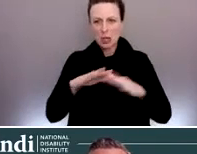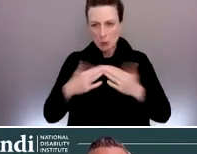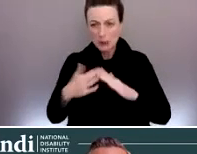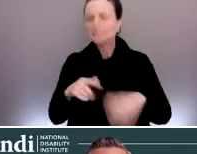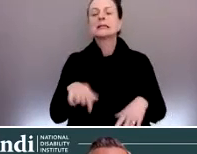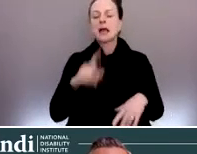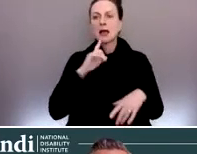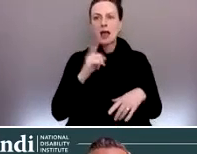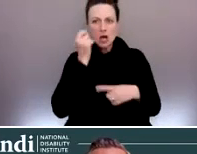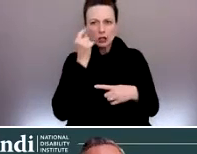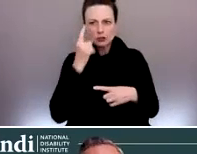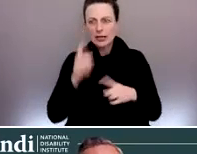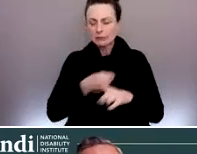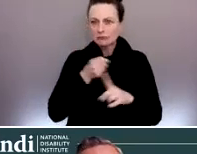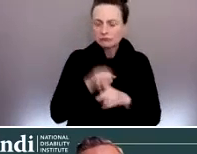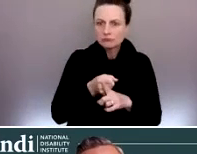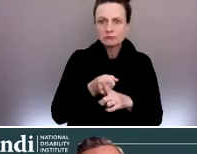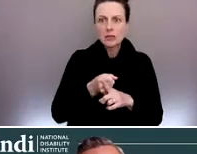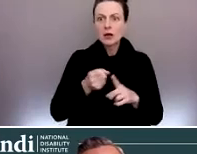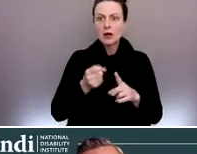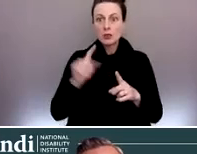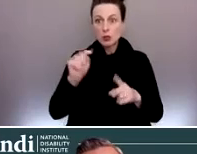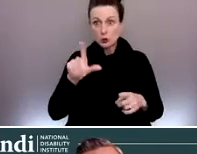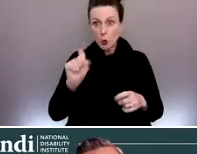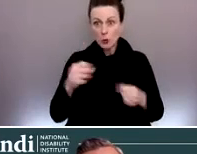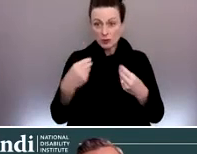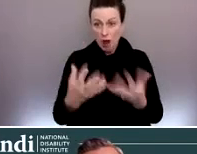asset-building tools offered by Native-led nonprofits and Native Nations..